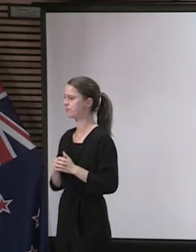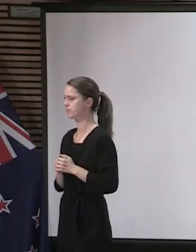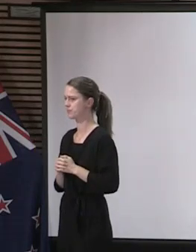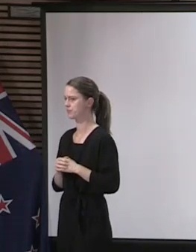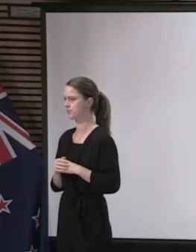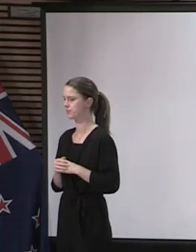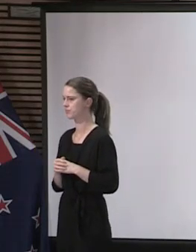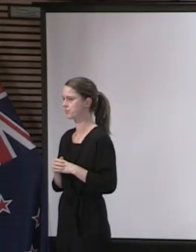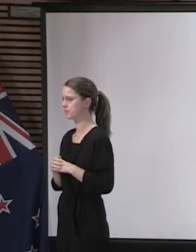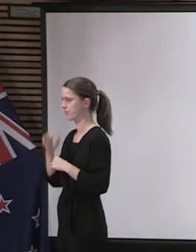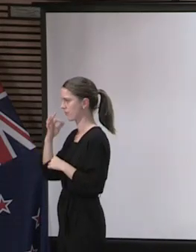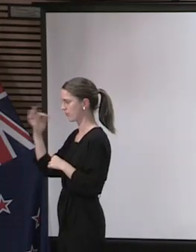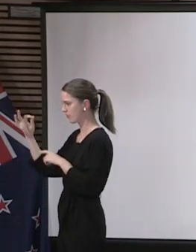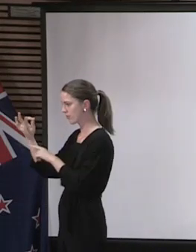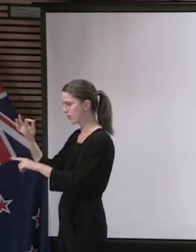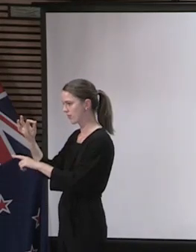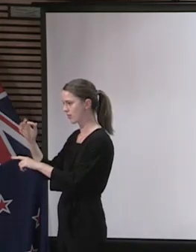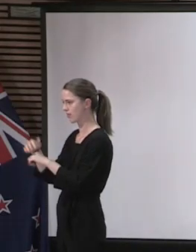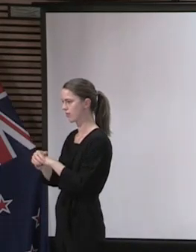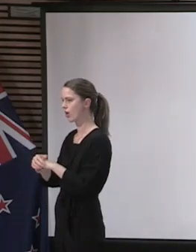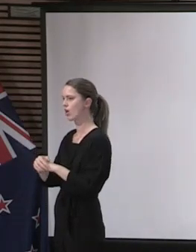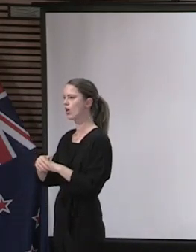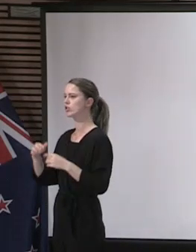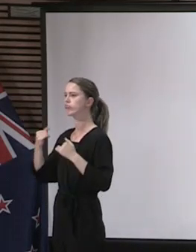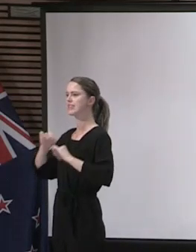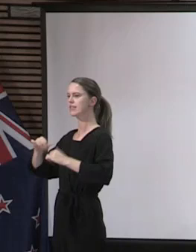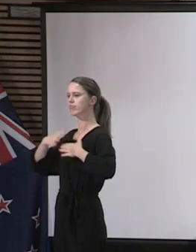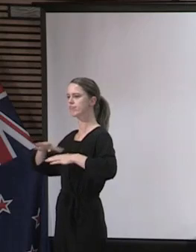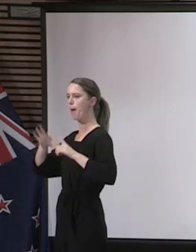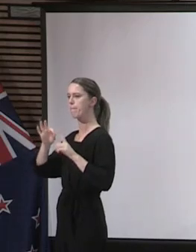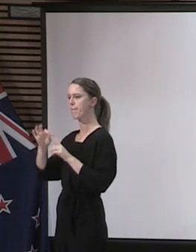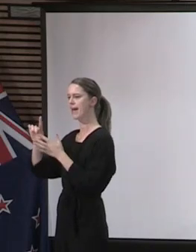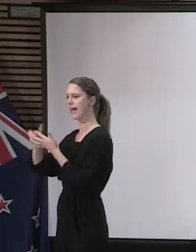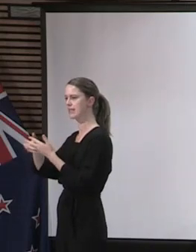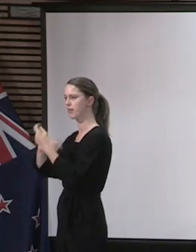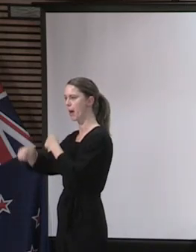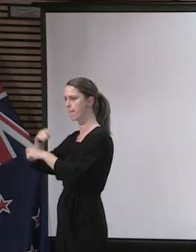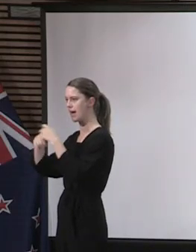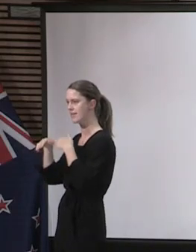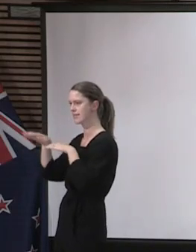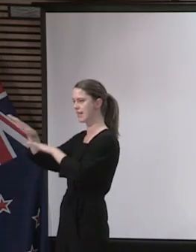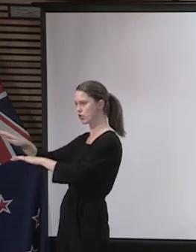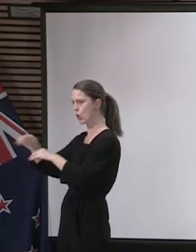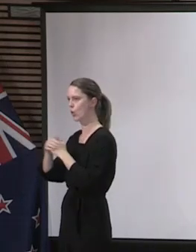PRIME MINISTER JACINDA ARDERN: That will be going out very shortly is my understanding. The government's